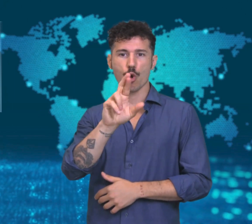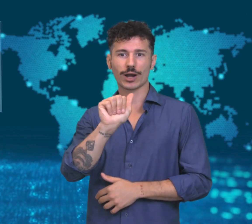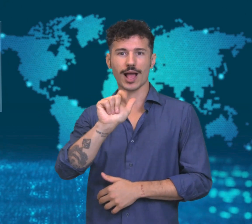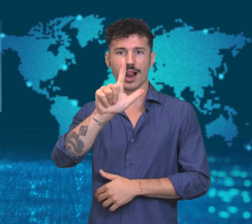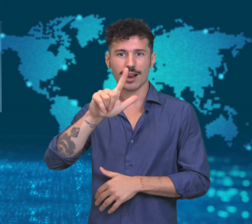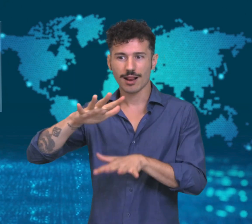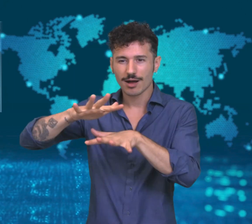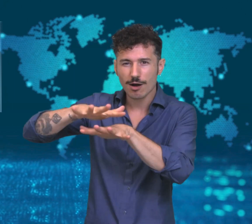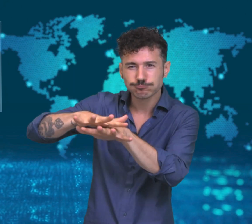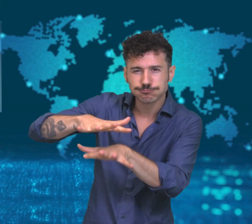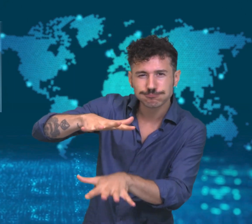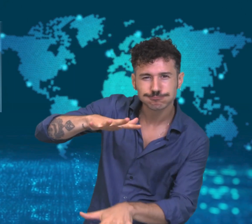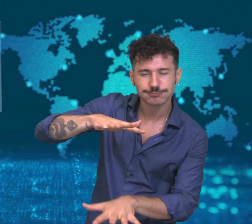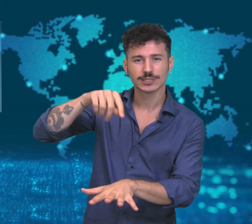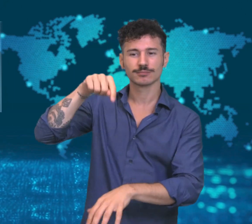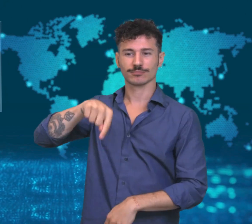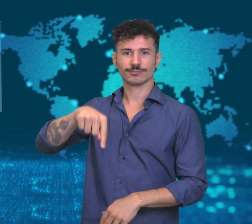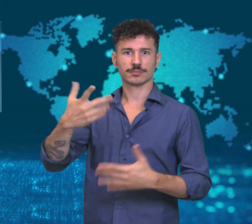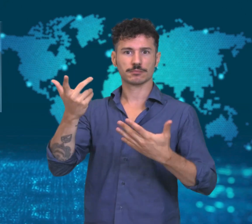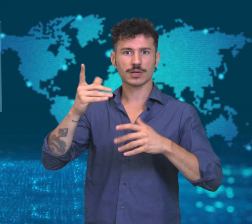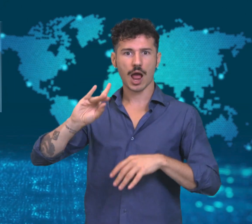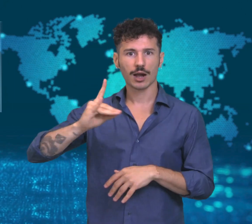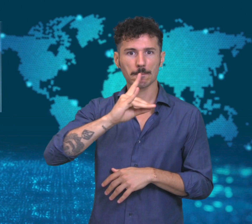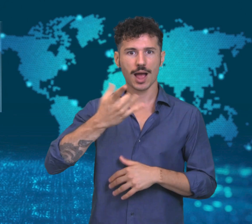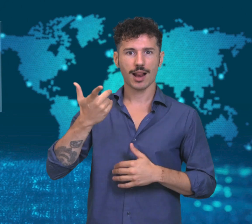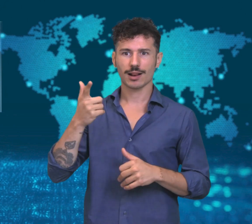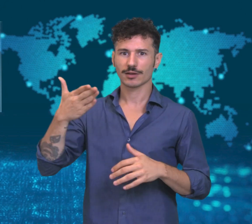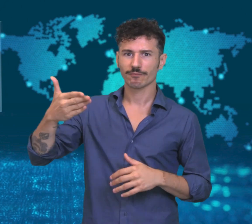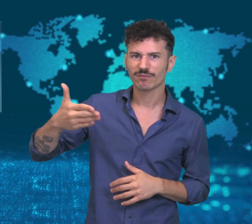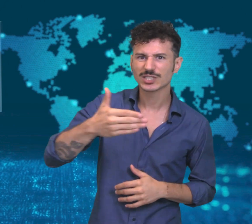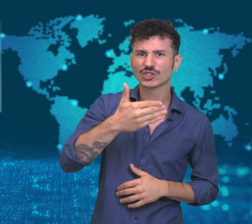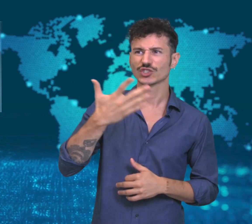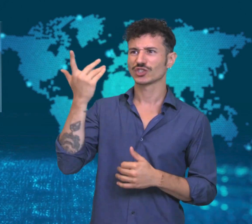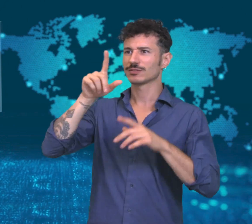wetlands that are home to rare wildlife,